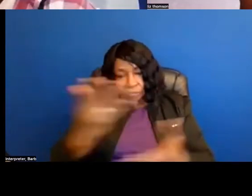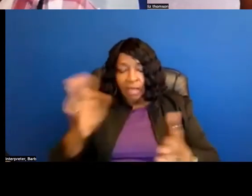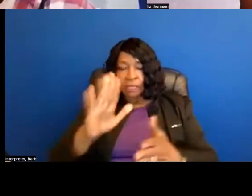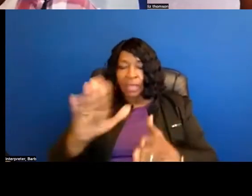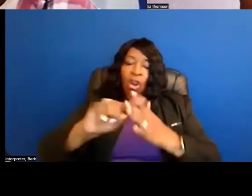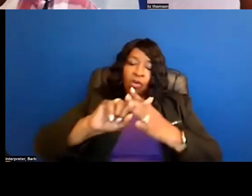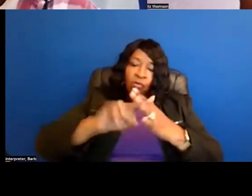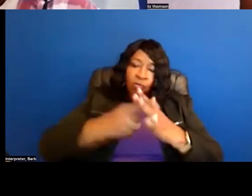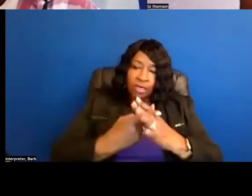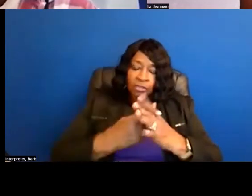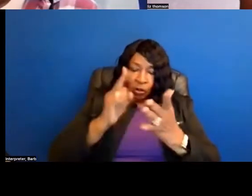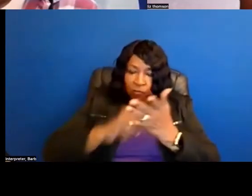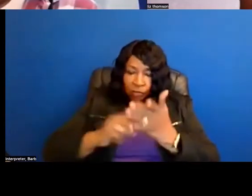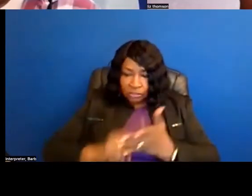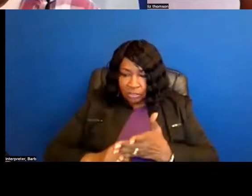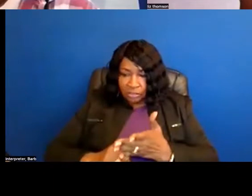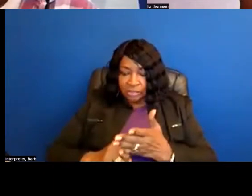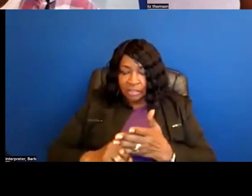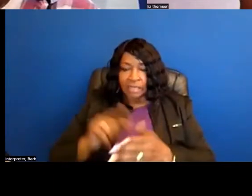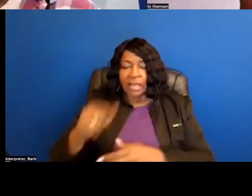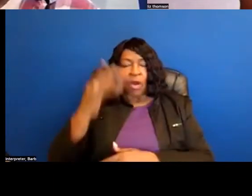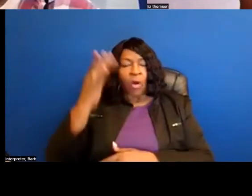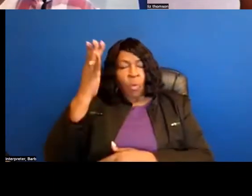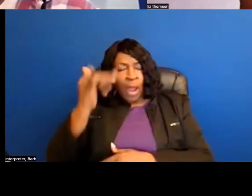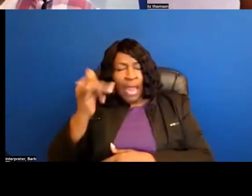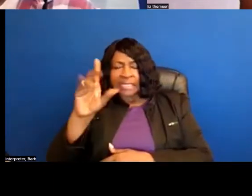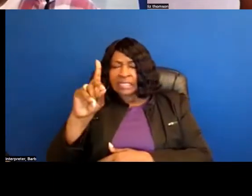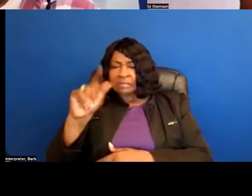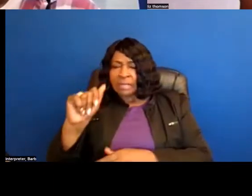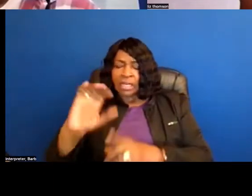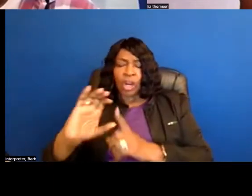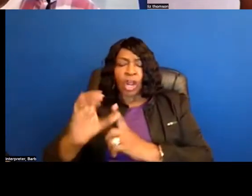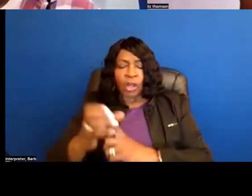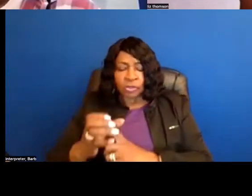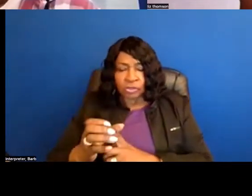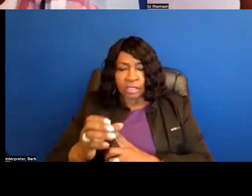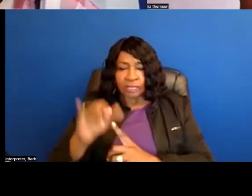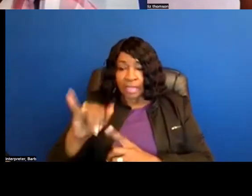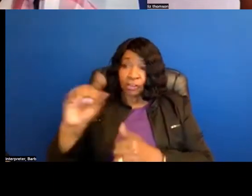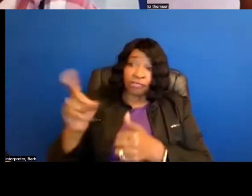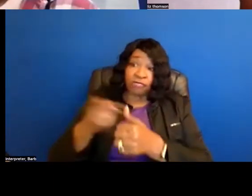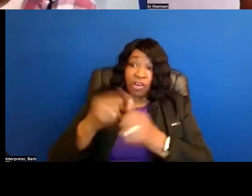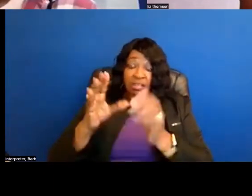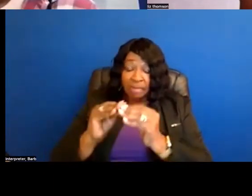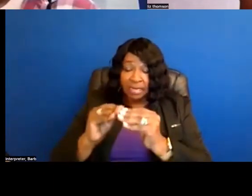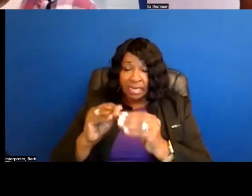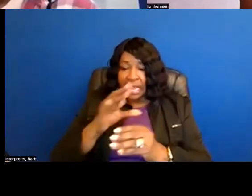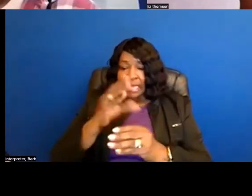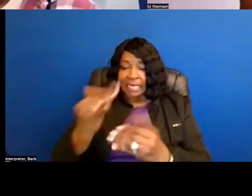why disability culture, right? That was one of the first sessions we had and now we're grateful to bookend our day